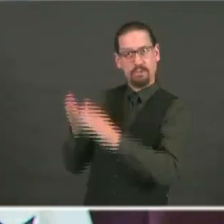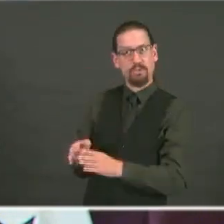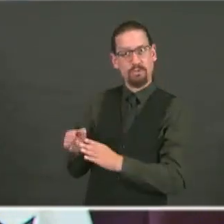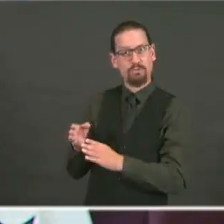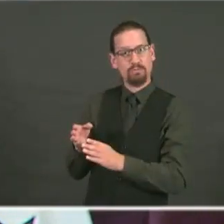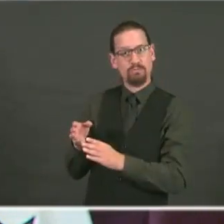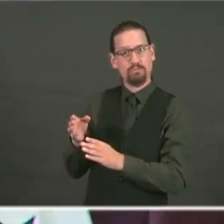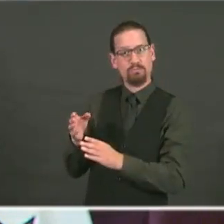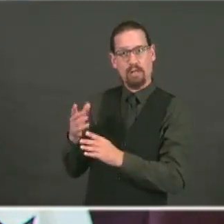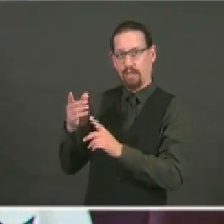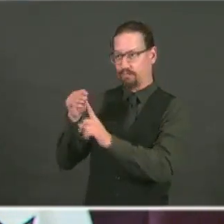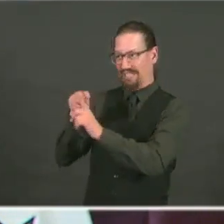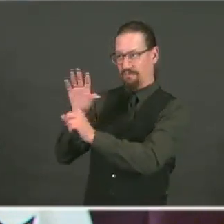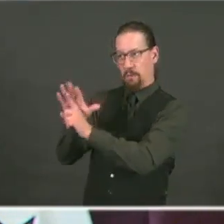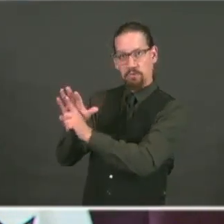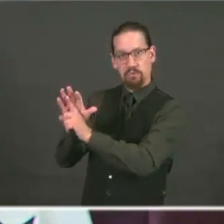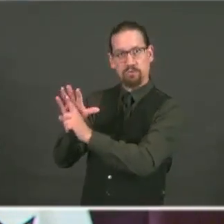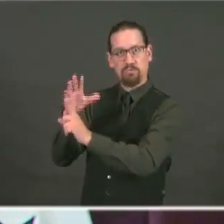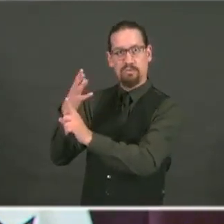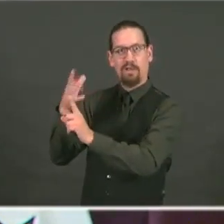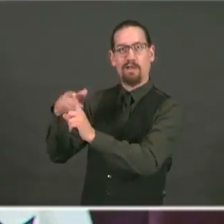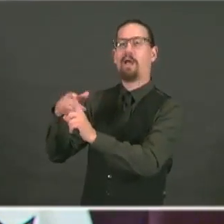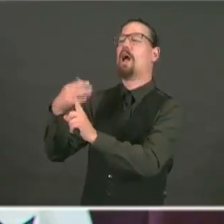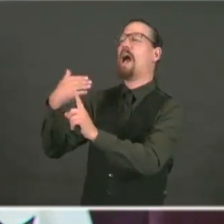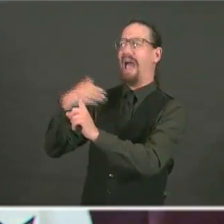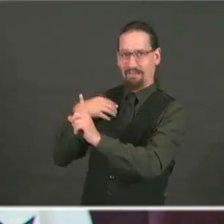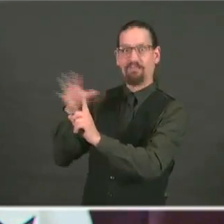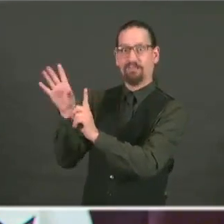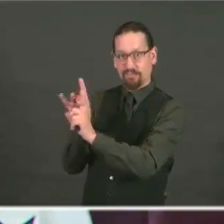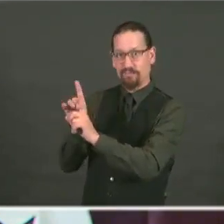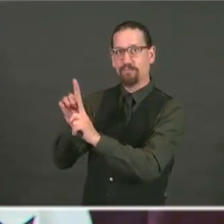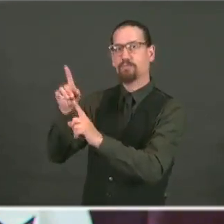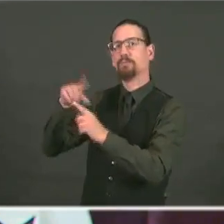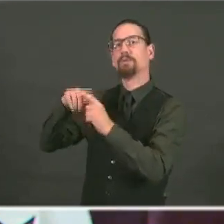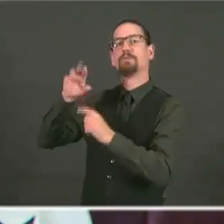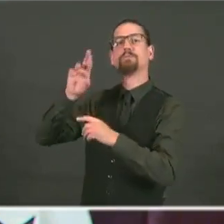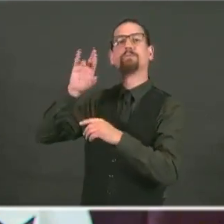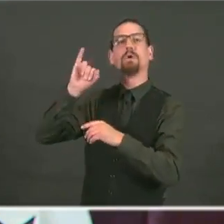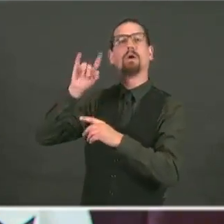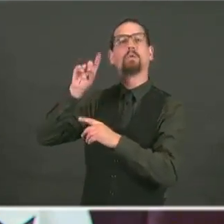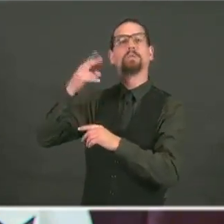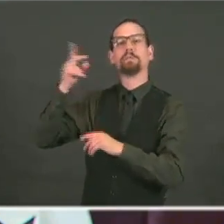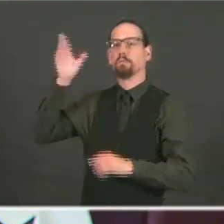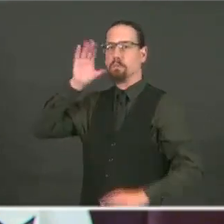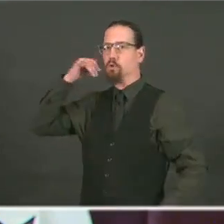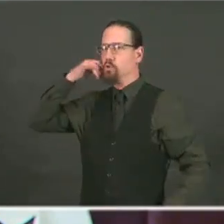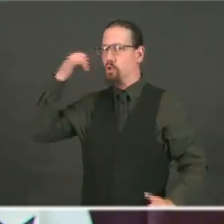ONE, IF YOU ARE A CLOSE CONTACT OF A POSITIVE CASE, YOU ARE GOING TO GET A CALL FROM THE DEPARTMENT OF HEALTH INFORMING